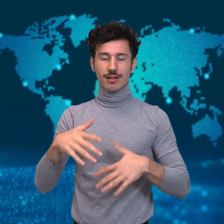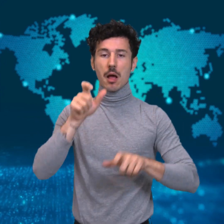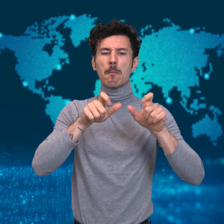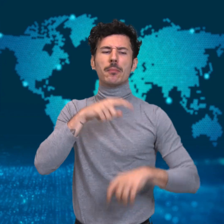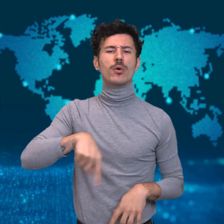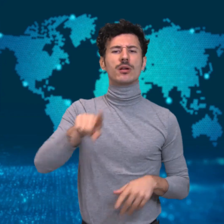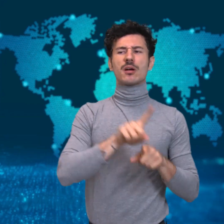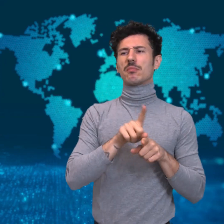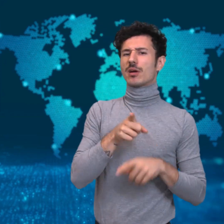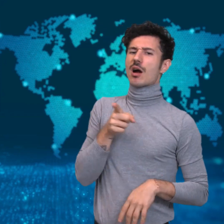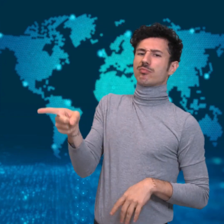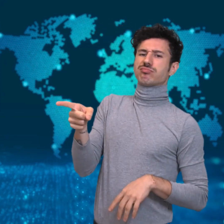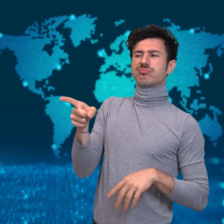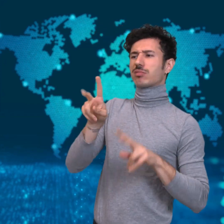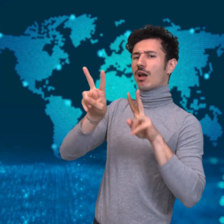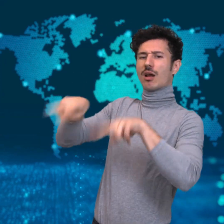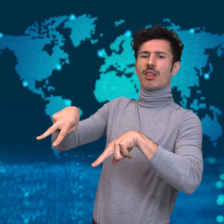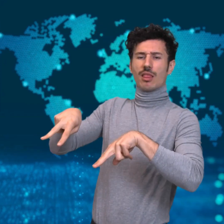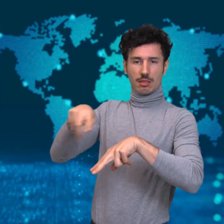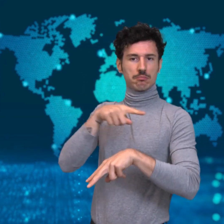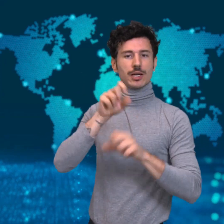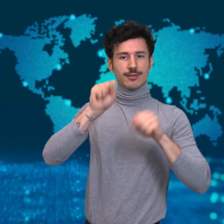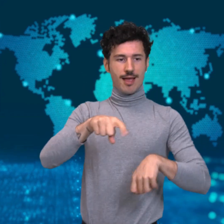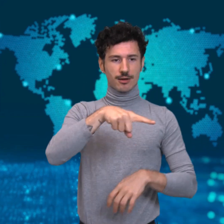in prison as well as a fine.